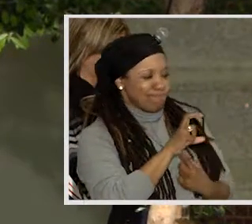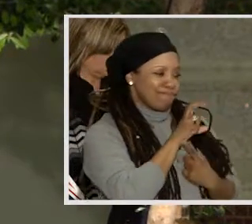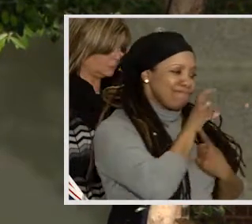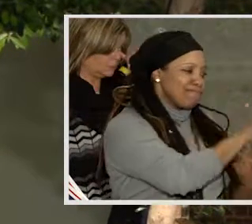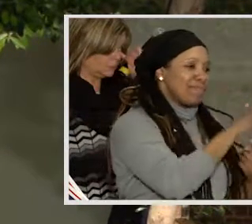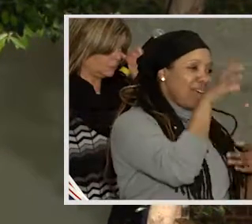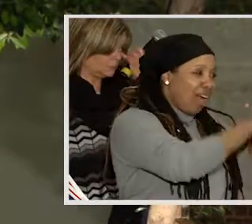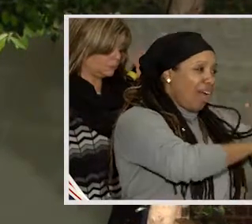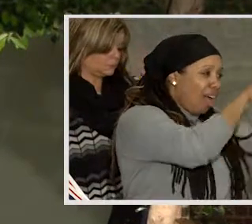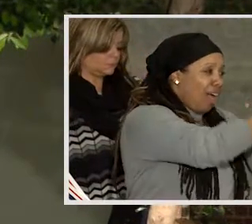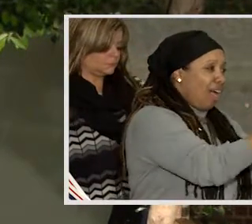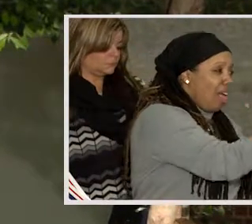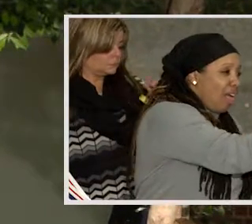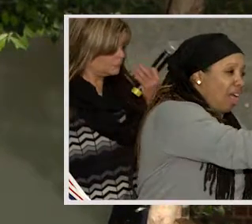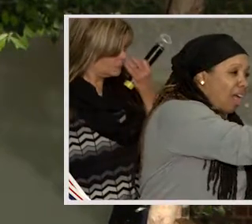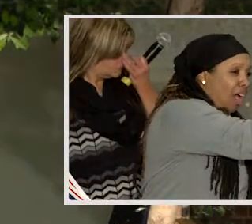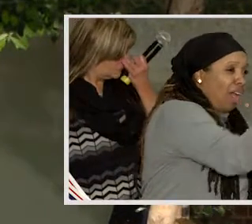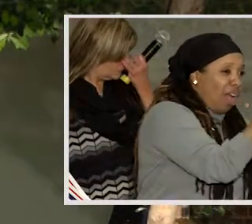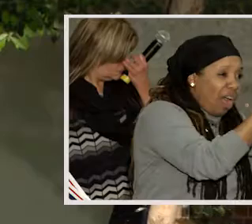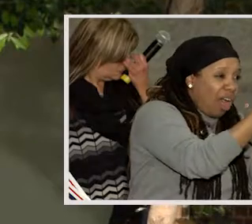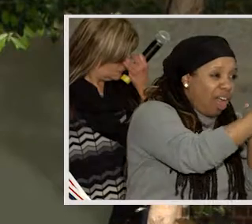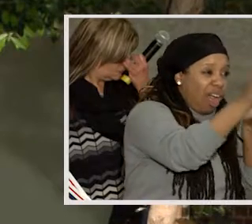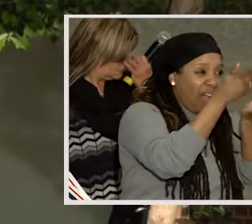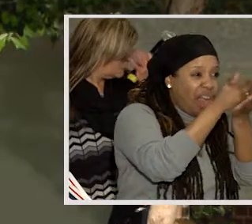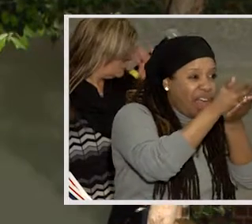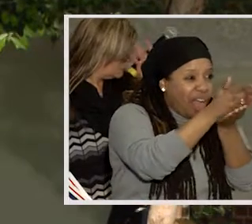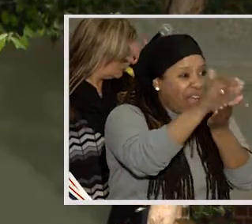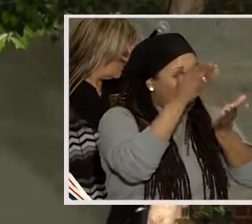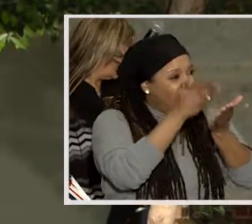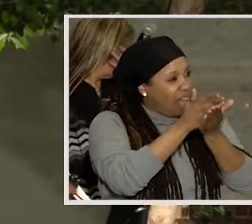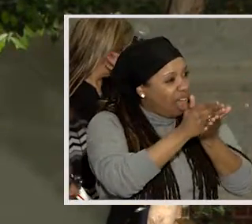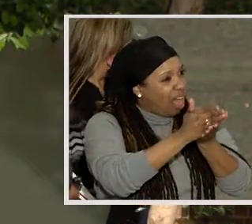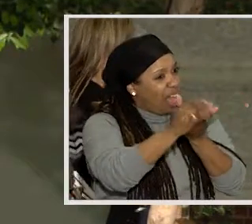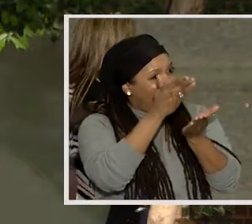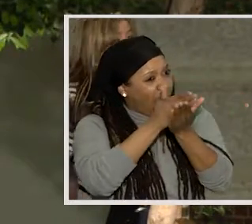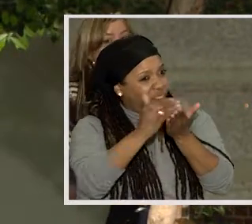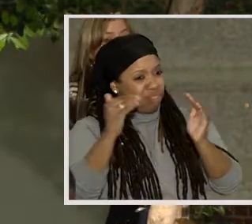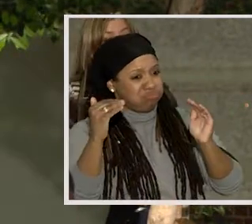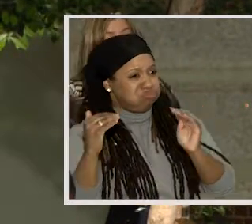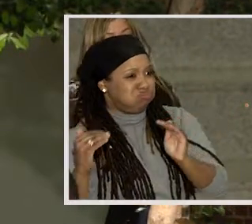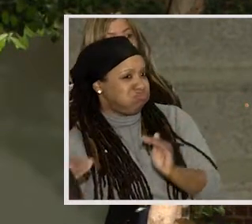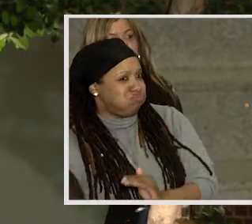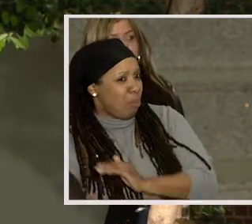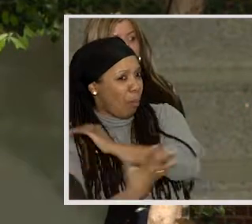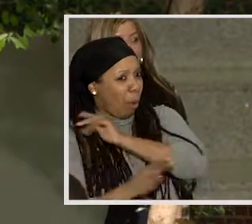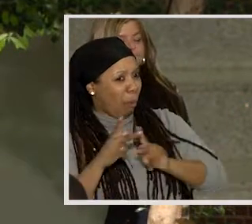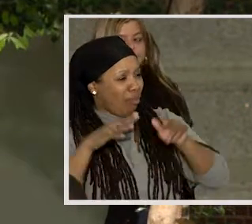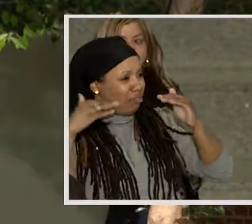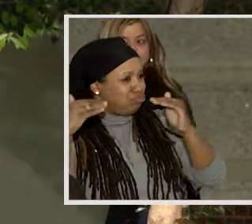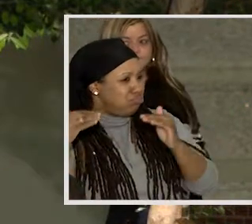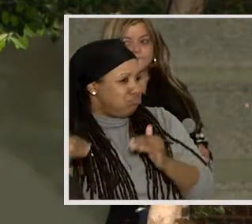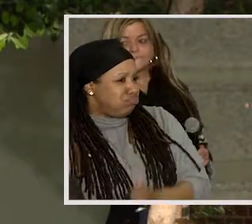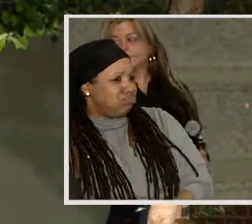THOSE UNITS AND GET THEM TO PEOPLE WHO NEED THEM. AND FOR HEALTH AND HUMAN SERVICES WE ALL AGREED THAT